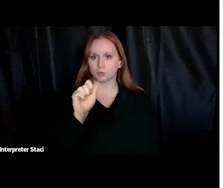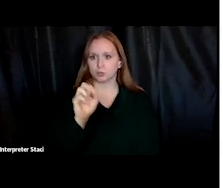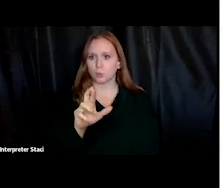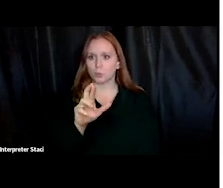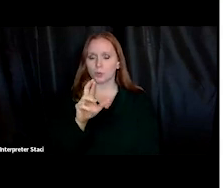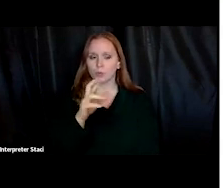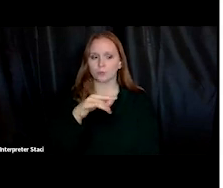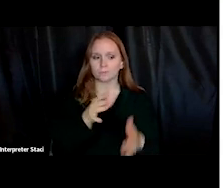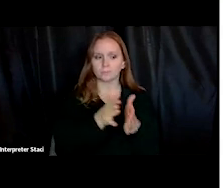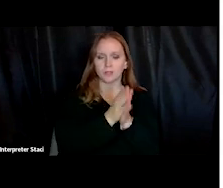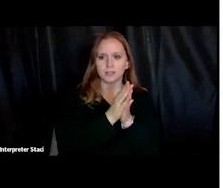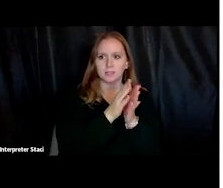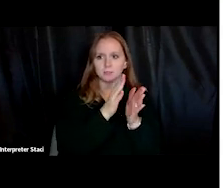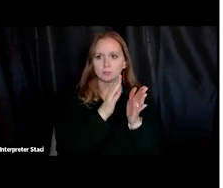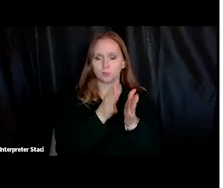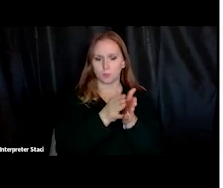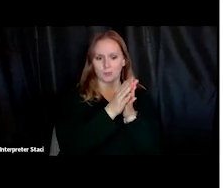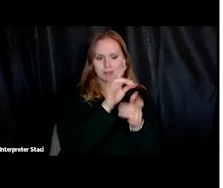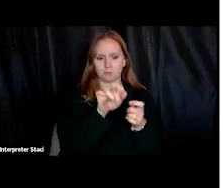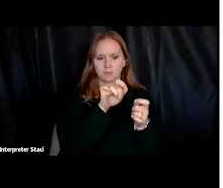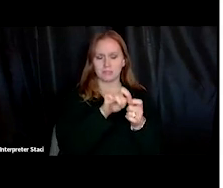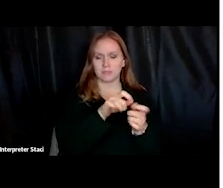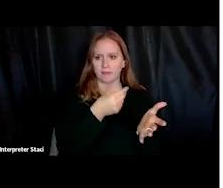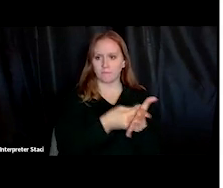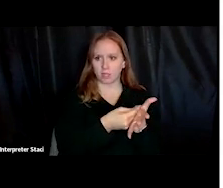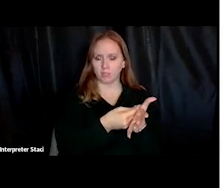within their project application to fund that position,